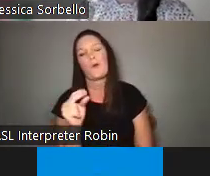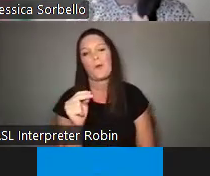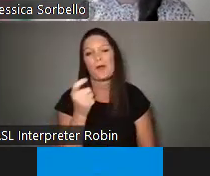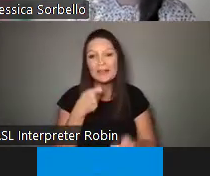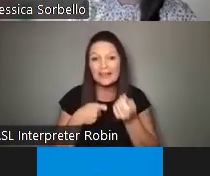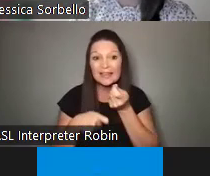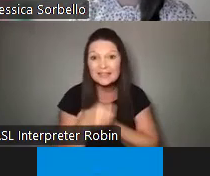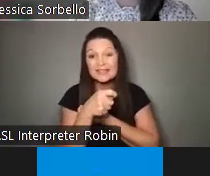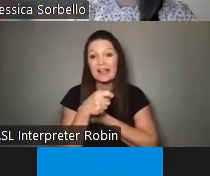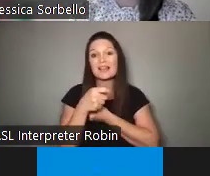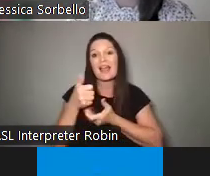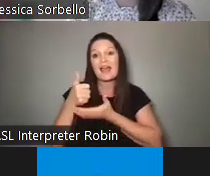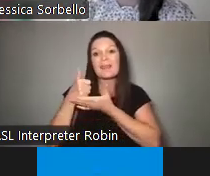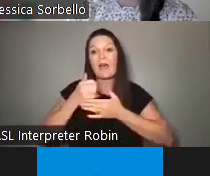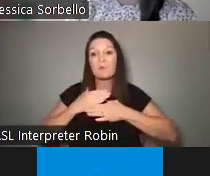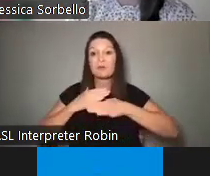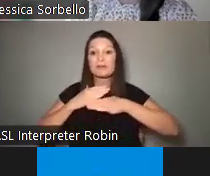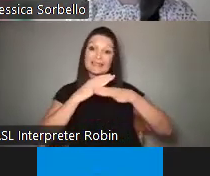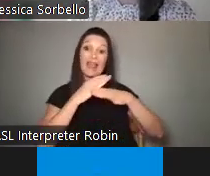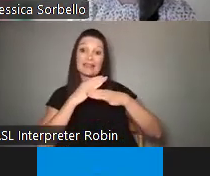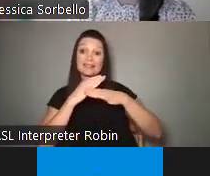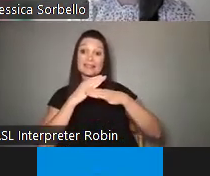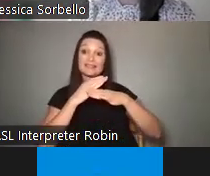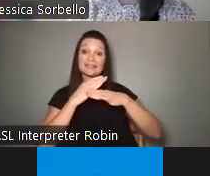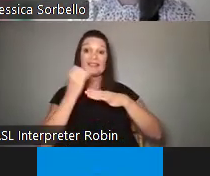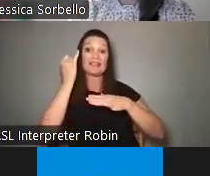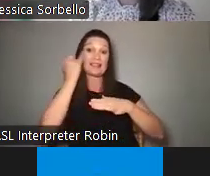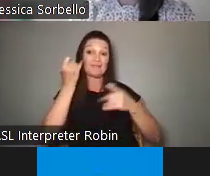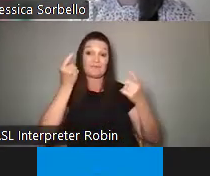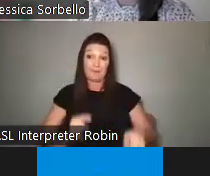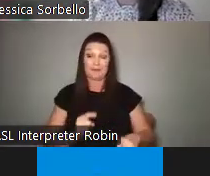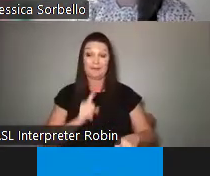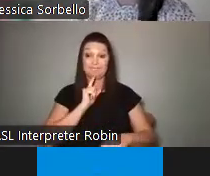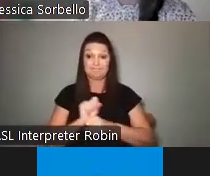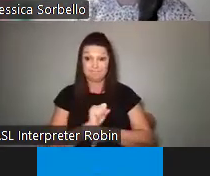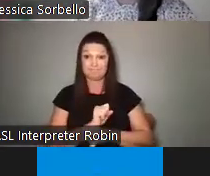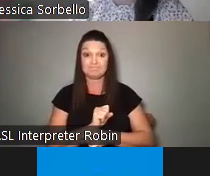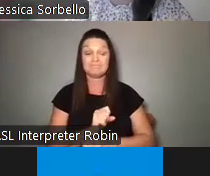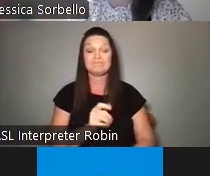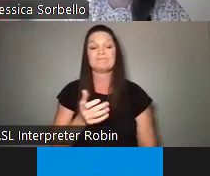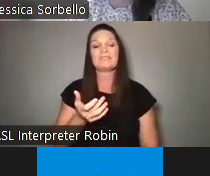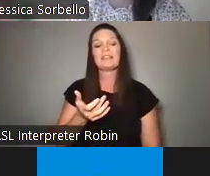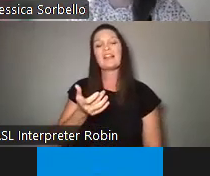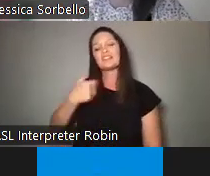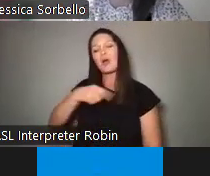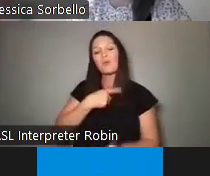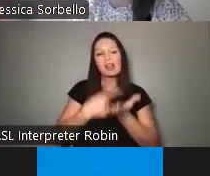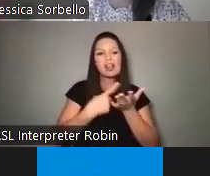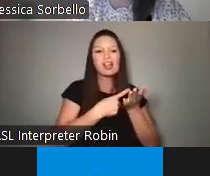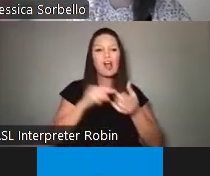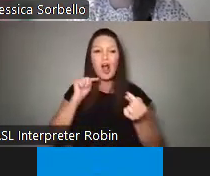in the instance those things happen. When we talk about harm reduction harm reduction when it comes to people in